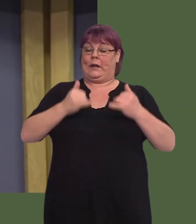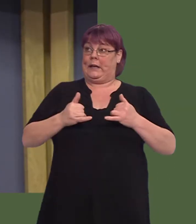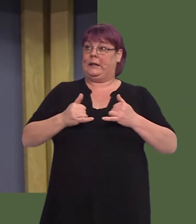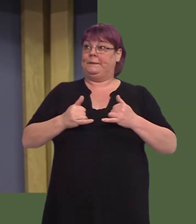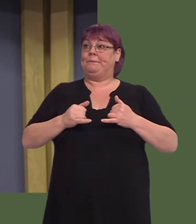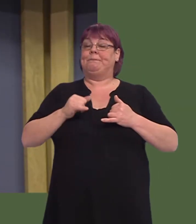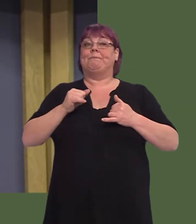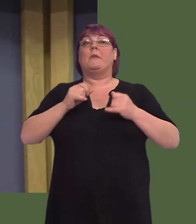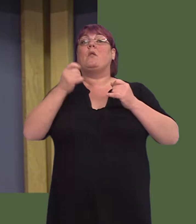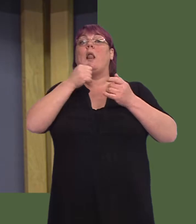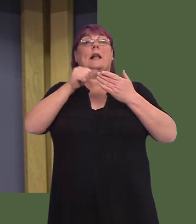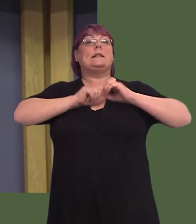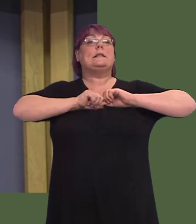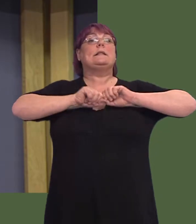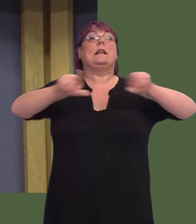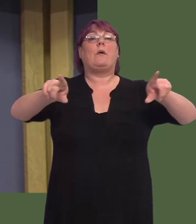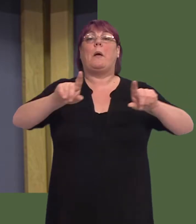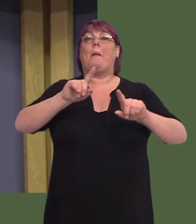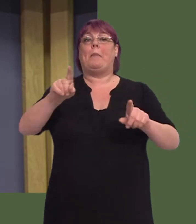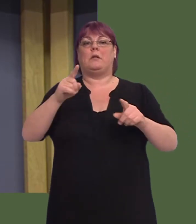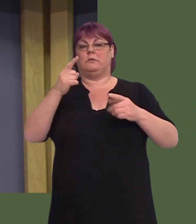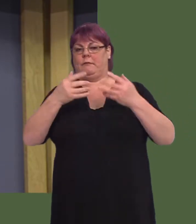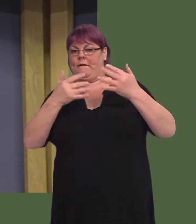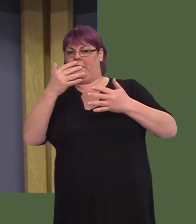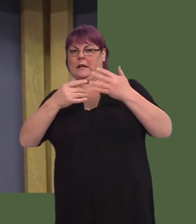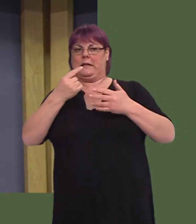suggest that there has been a decrease in participation.